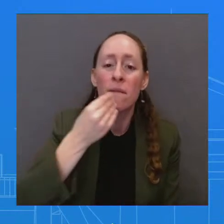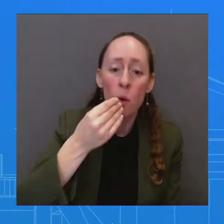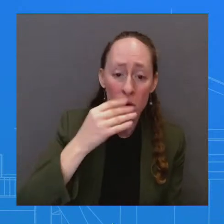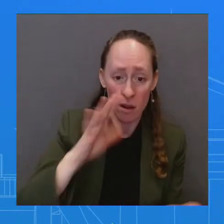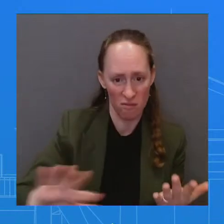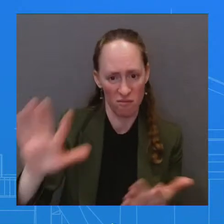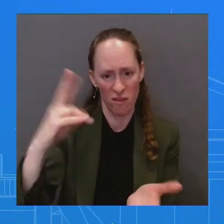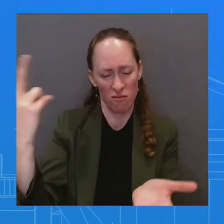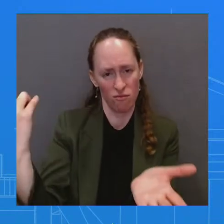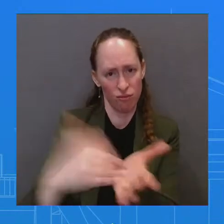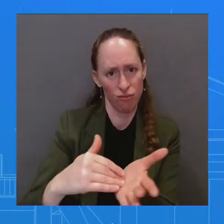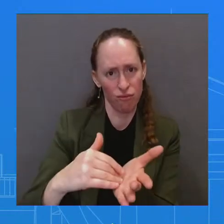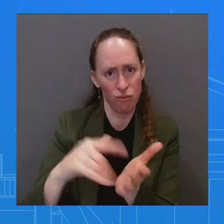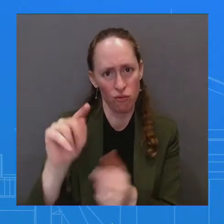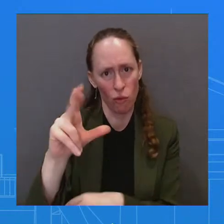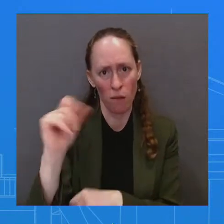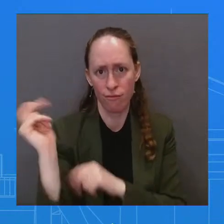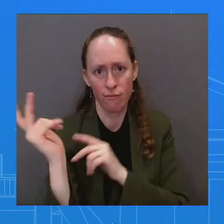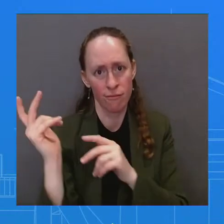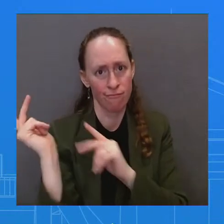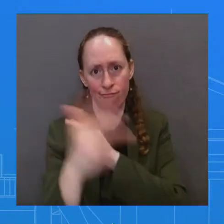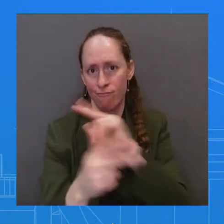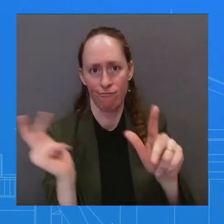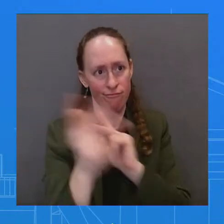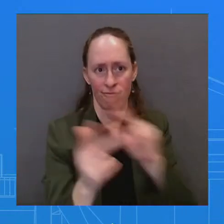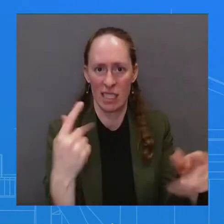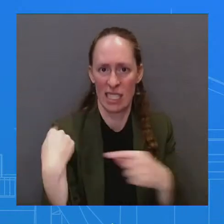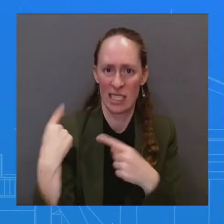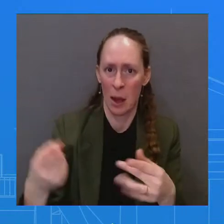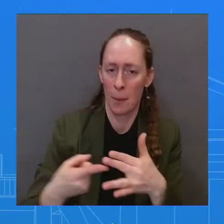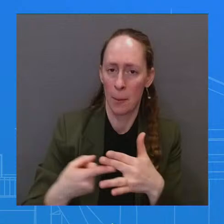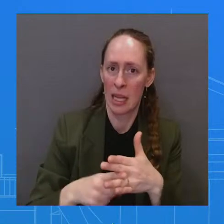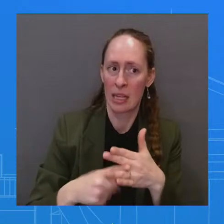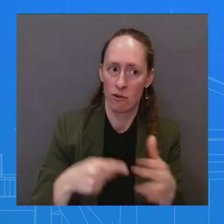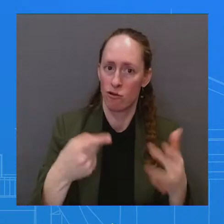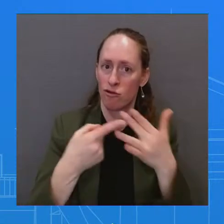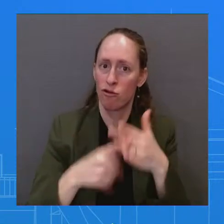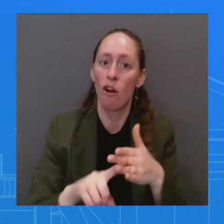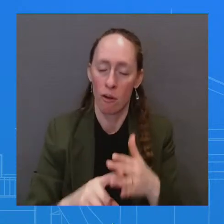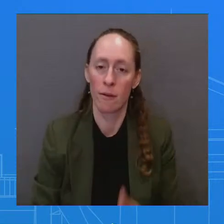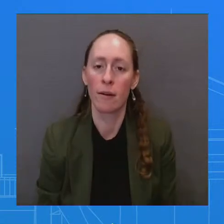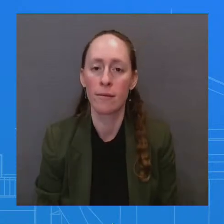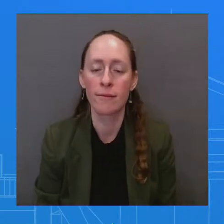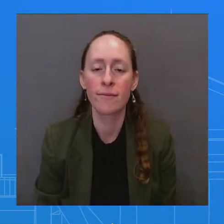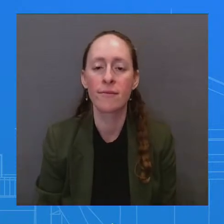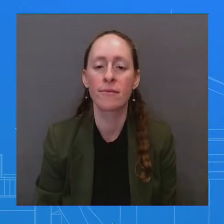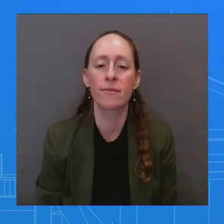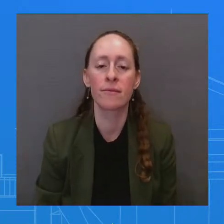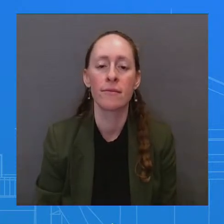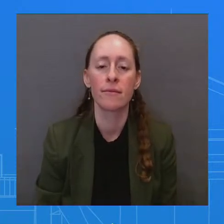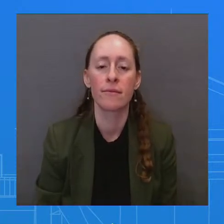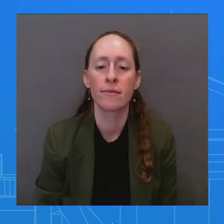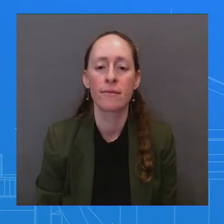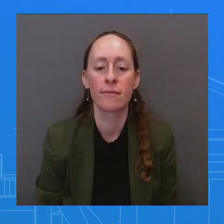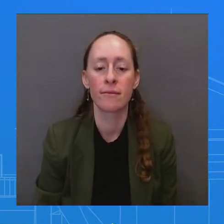into Gaza to allevi- -- alleviate the suffering of Palestinian civilians there. Of course, most of them have nothing to do with Hamas.